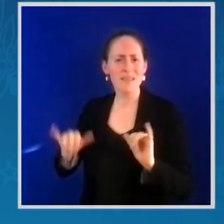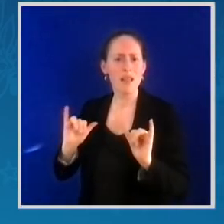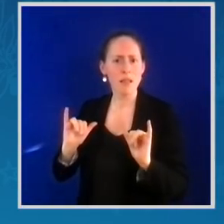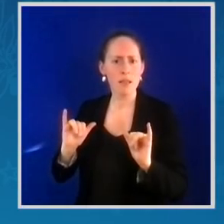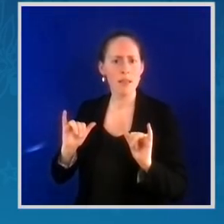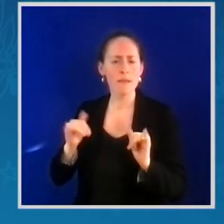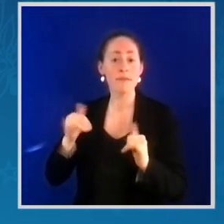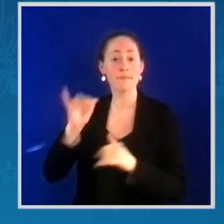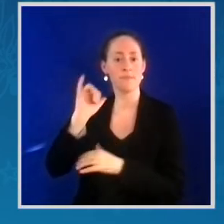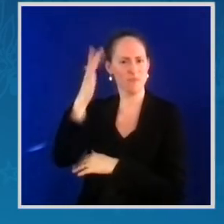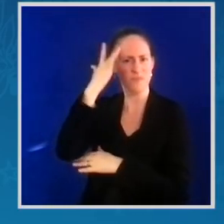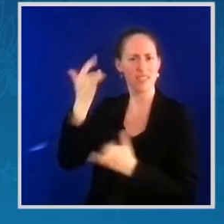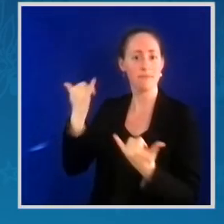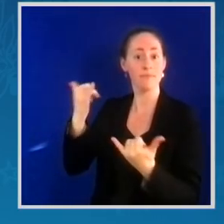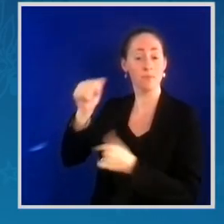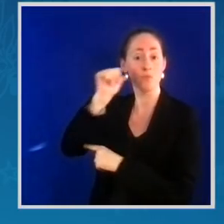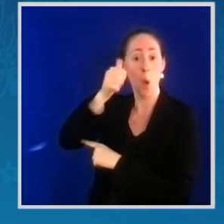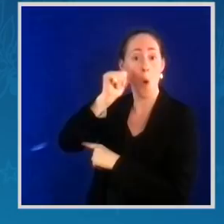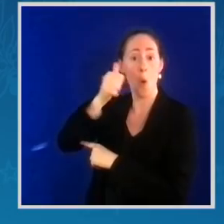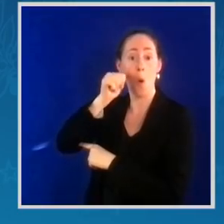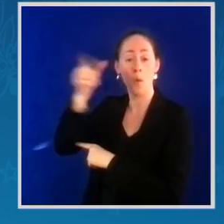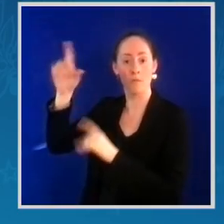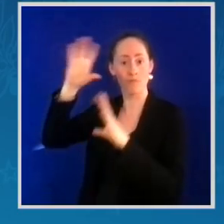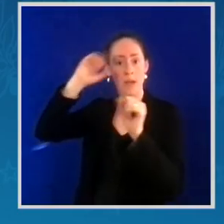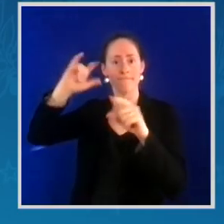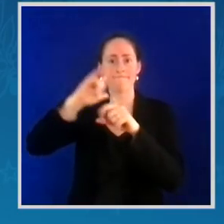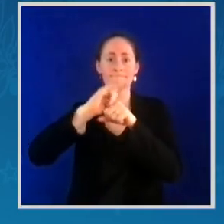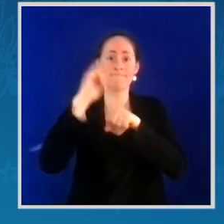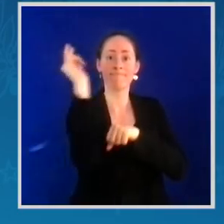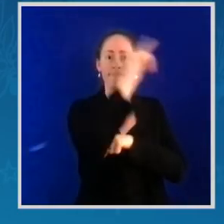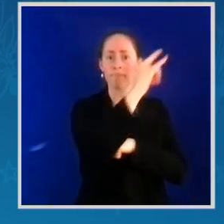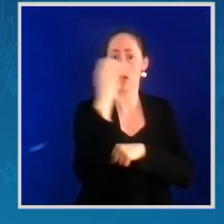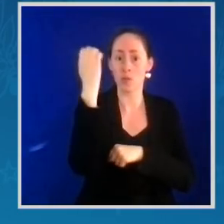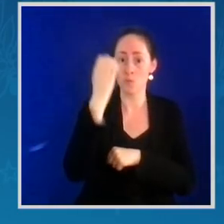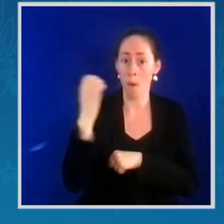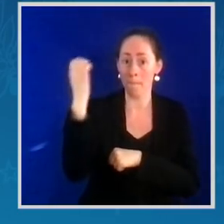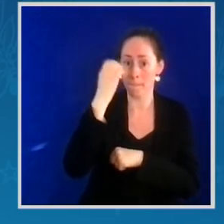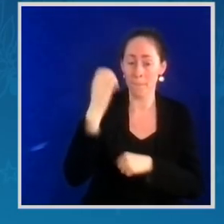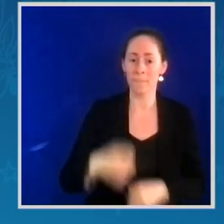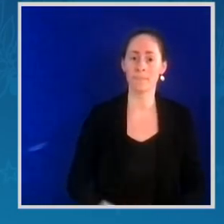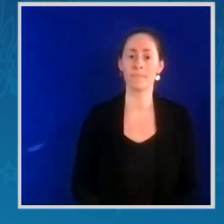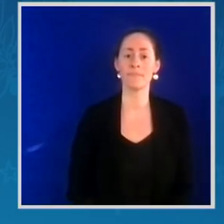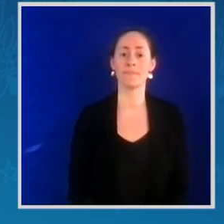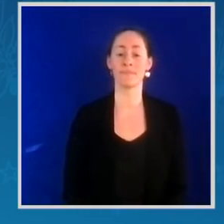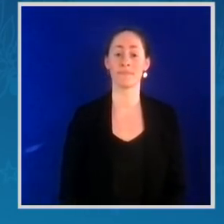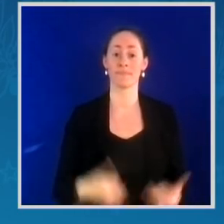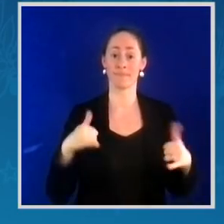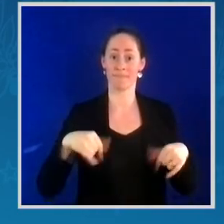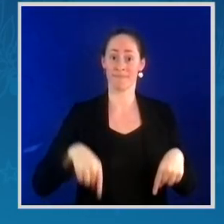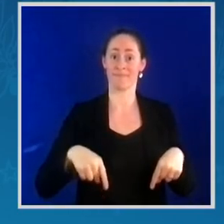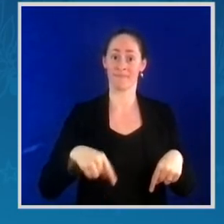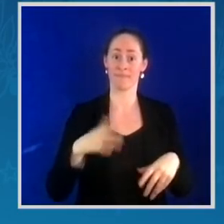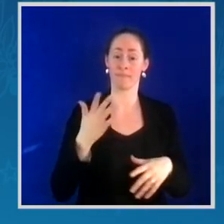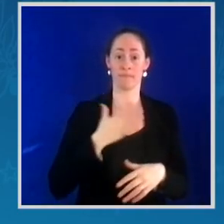And why as my first trip as Vice President, the United States. I decided to come here to this region